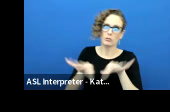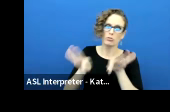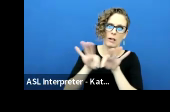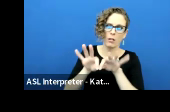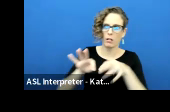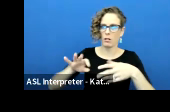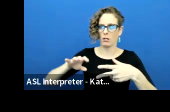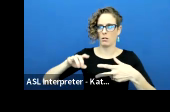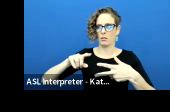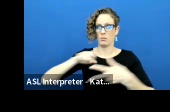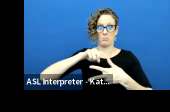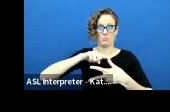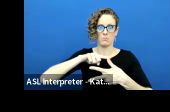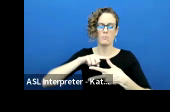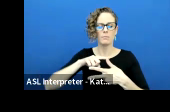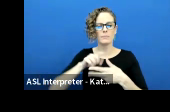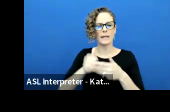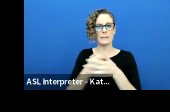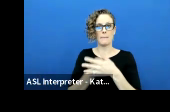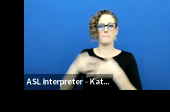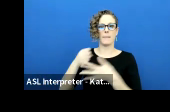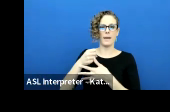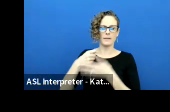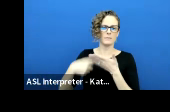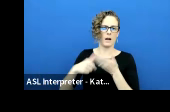kind of main part of the prioritization step okay let's go to the next slide